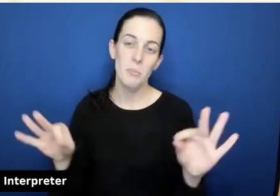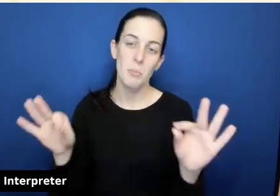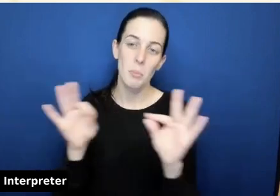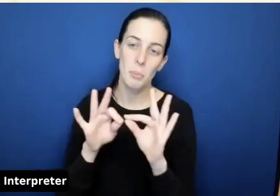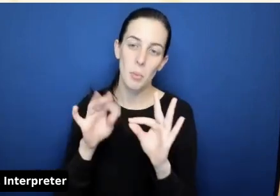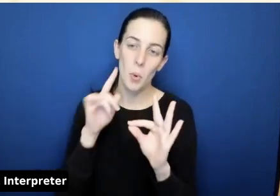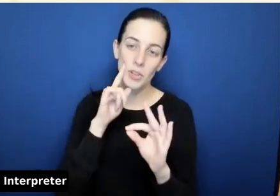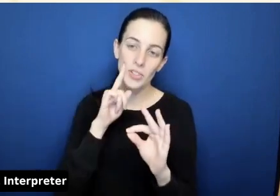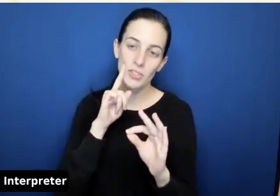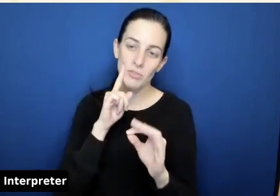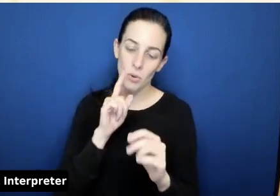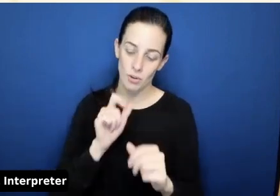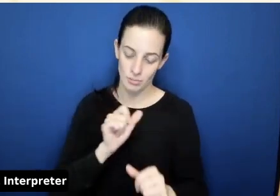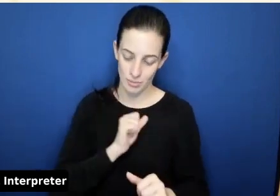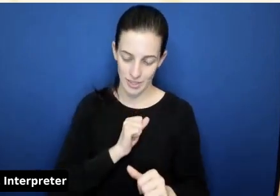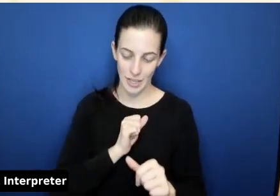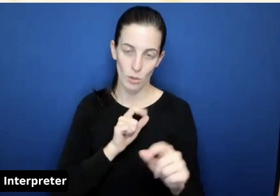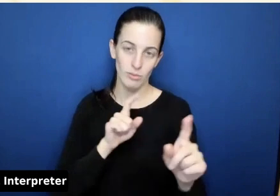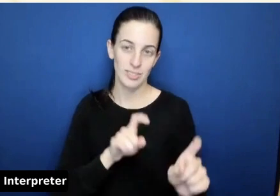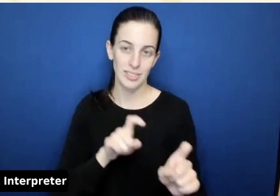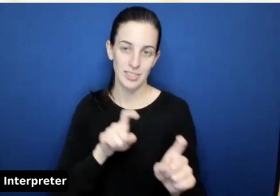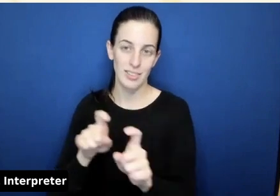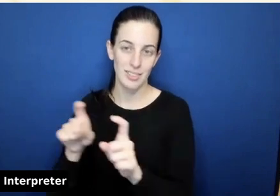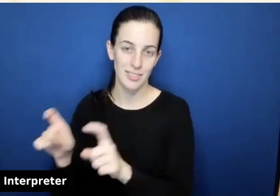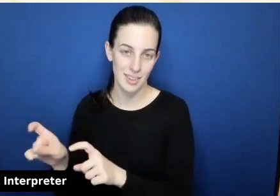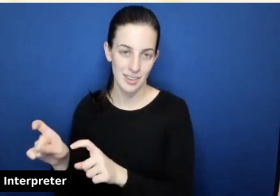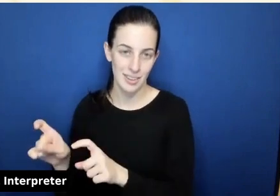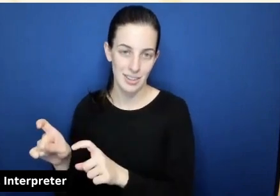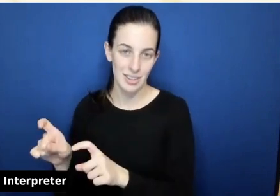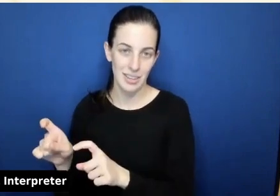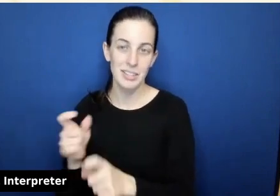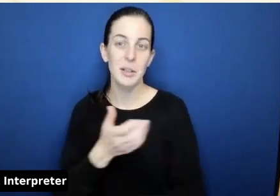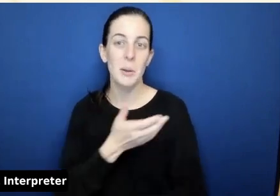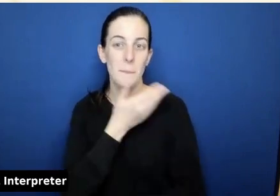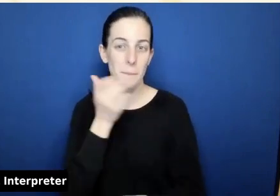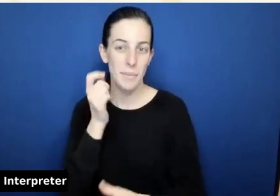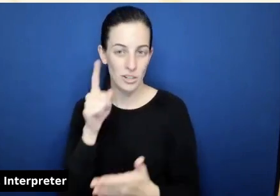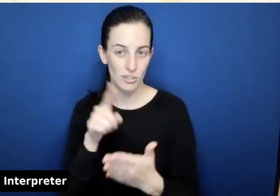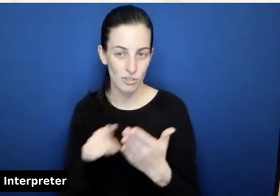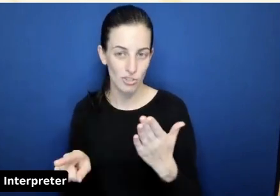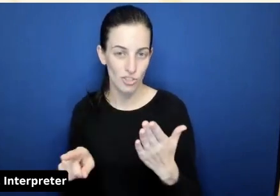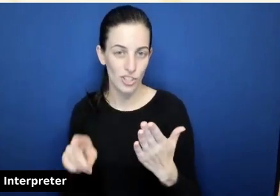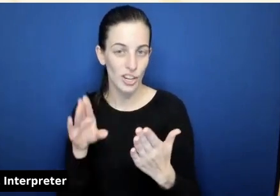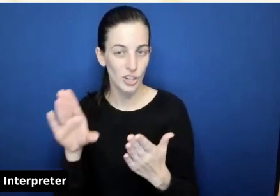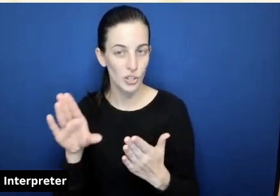It is imperative to check your code with screen readers